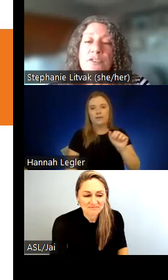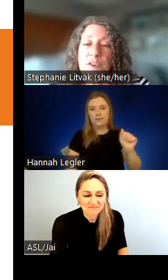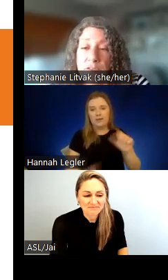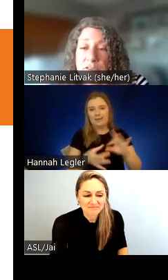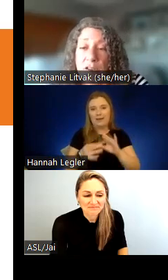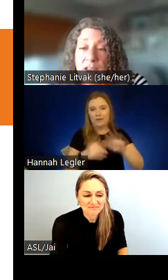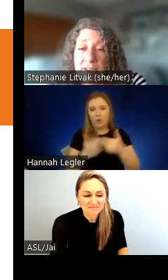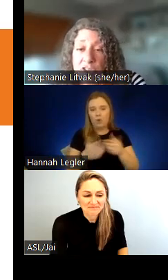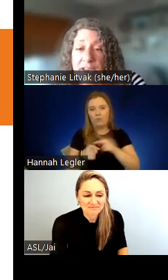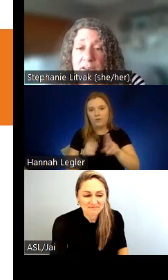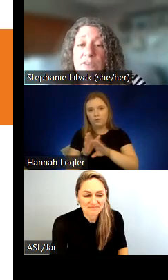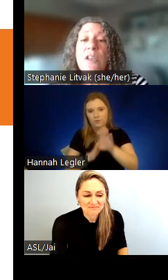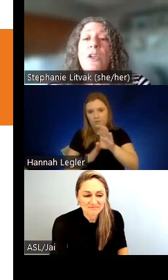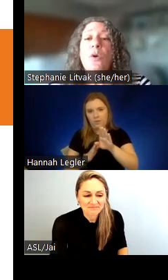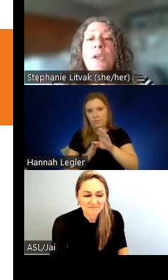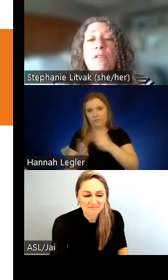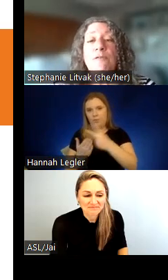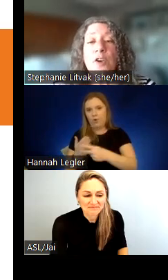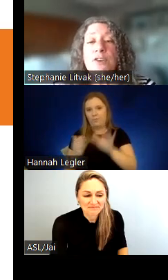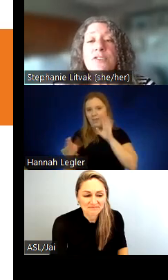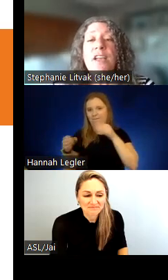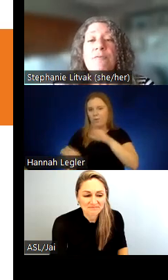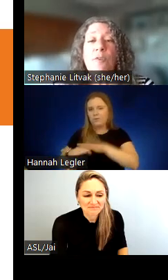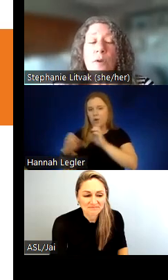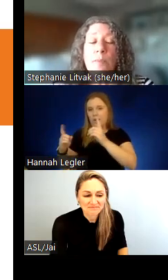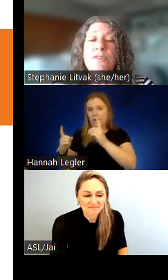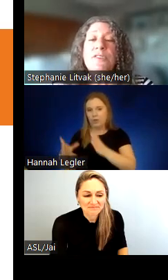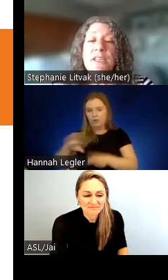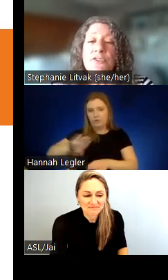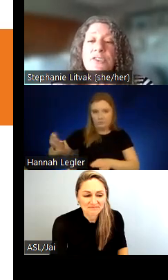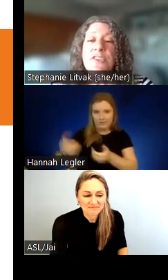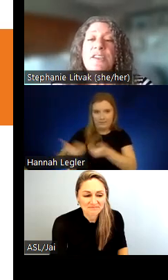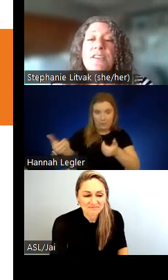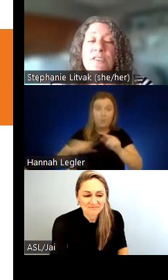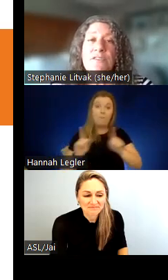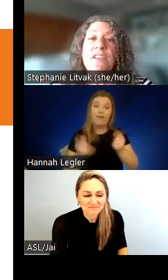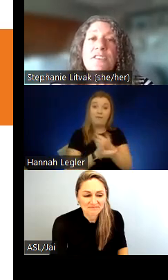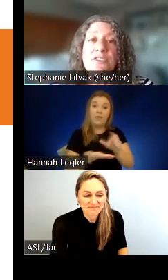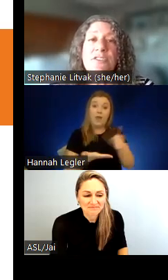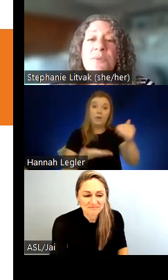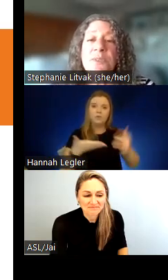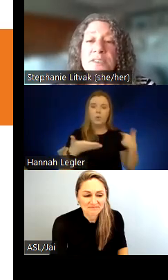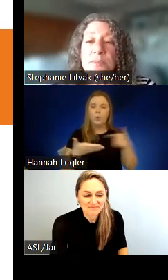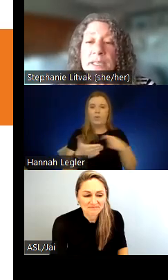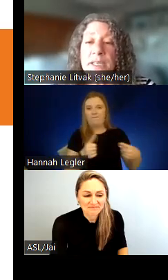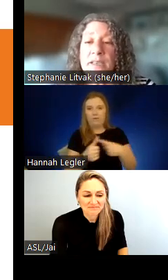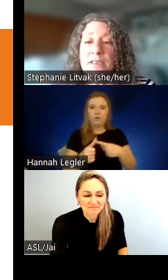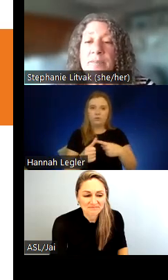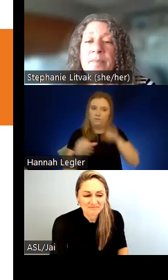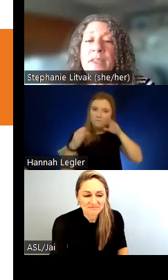focuses on educators, we are first and foremost interested in serving students with disabilities.